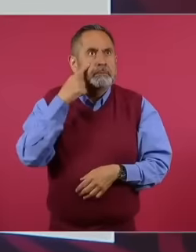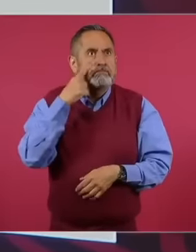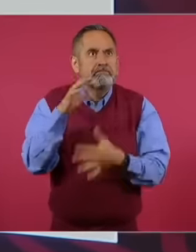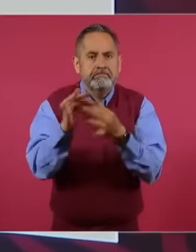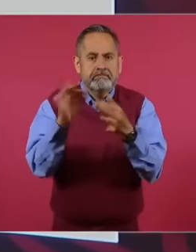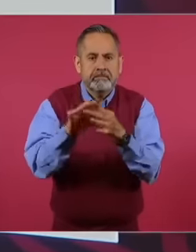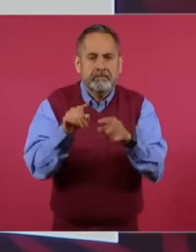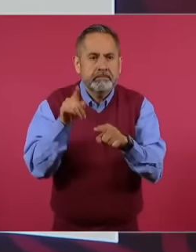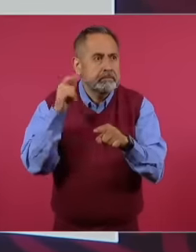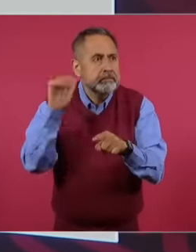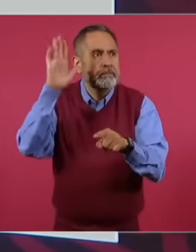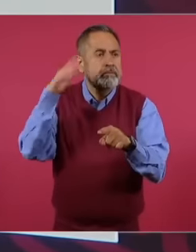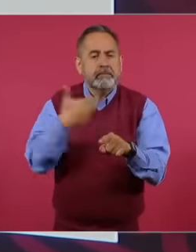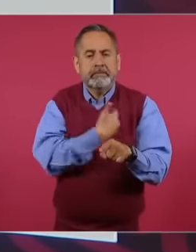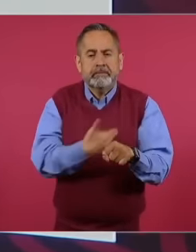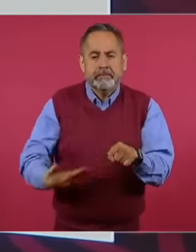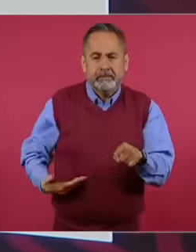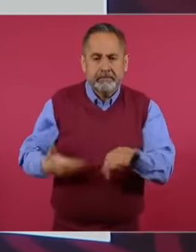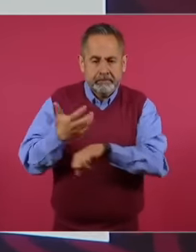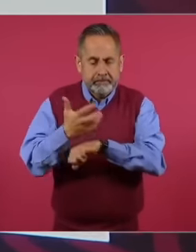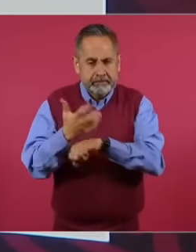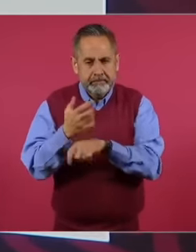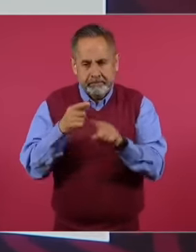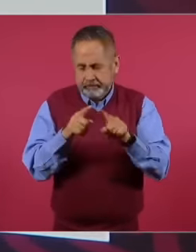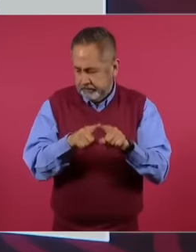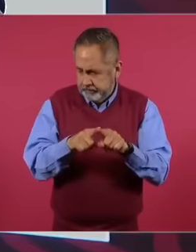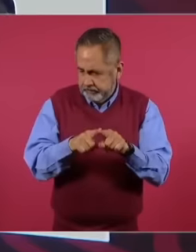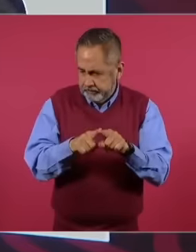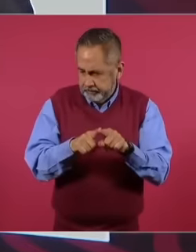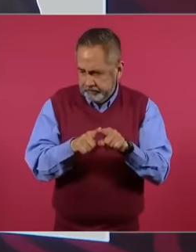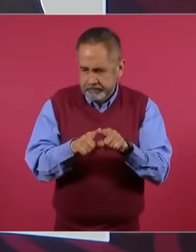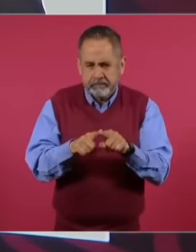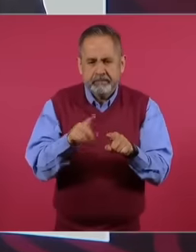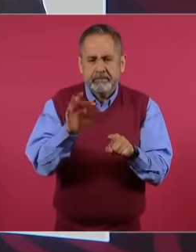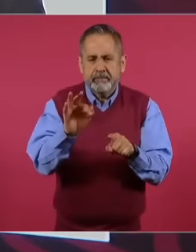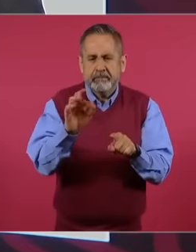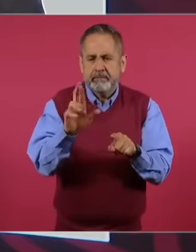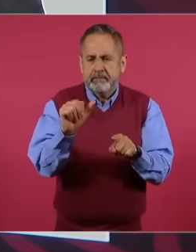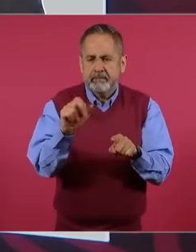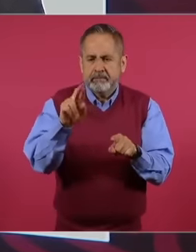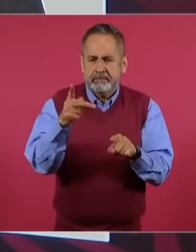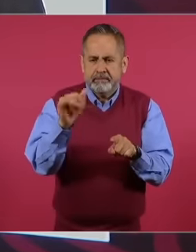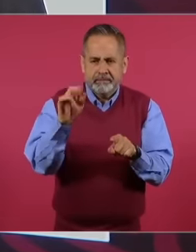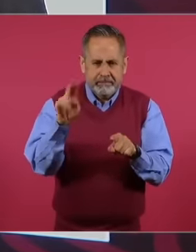president of the United States was Franklin Delano r of course a great